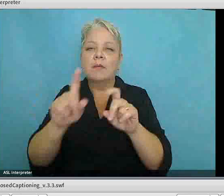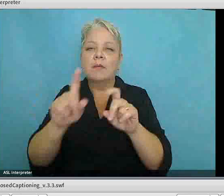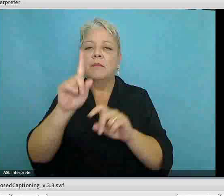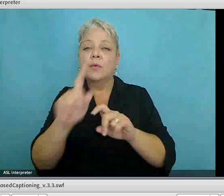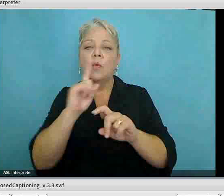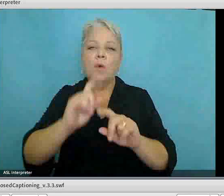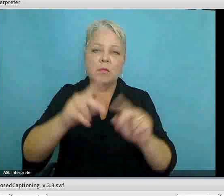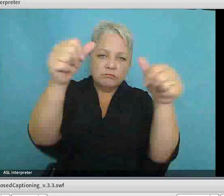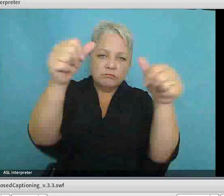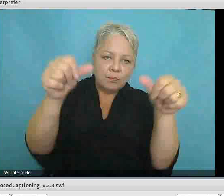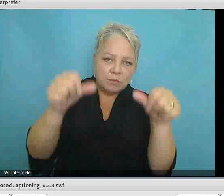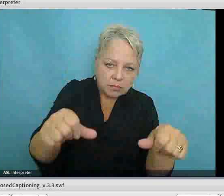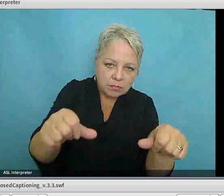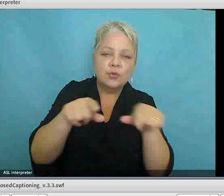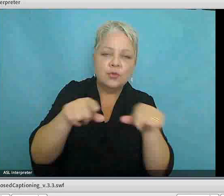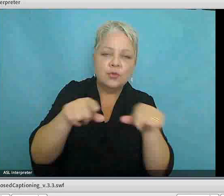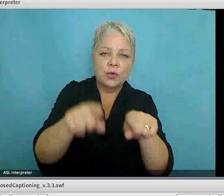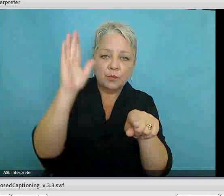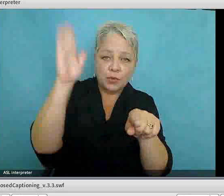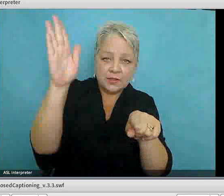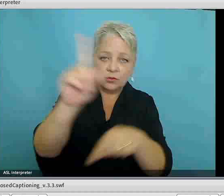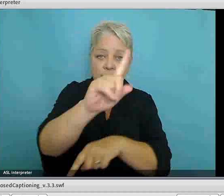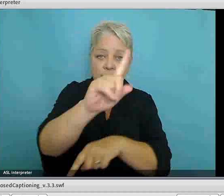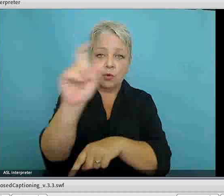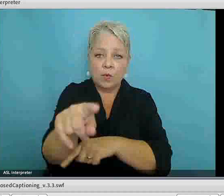A question will appear on your screen, and you can choose your answer.